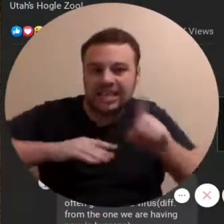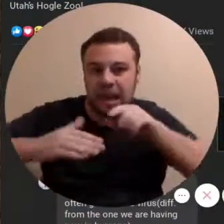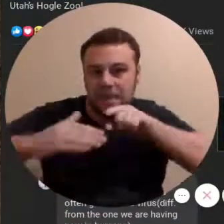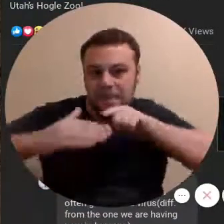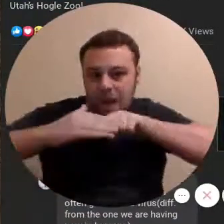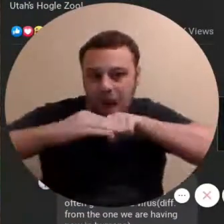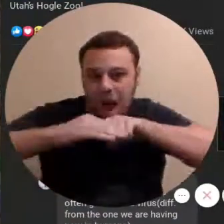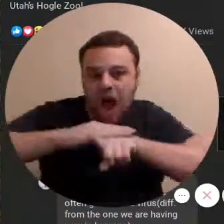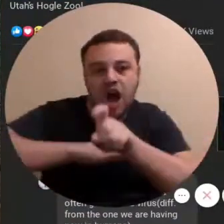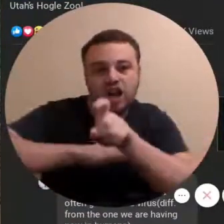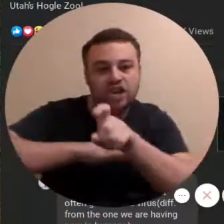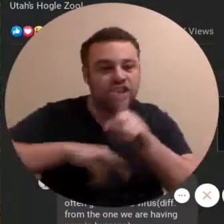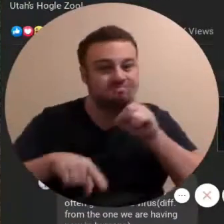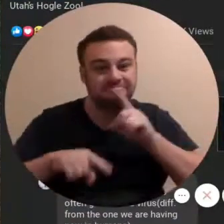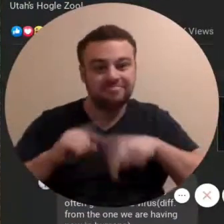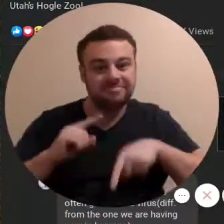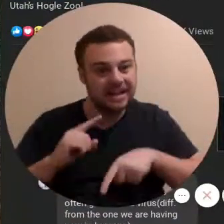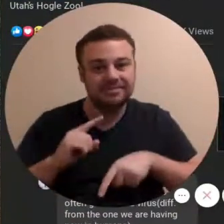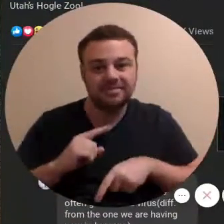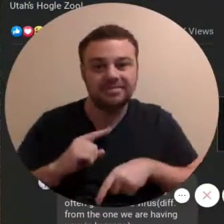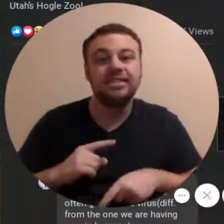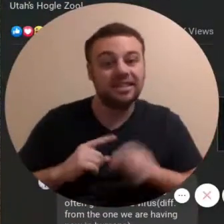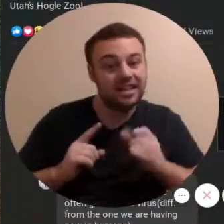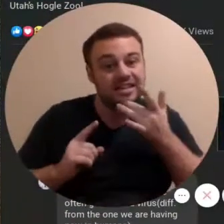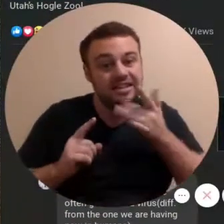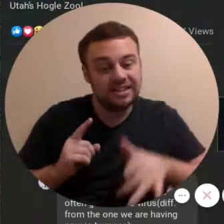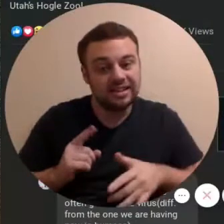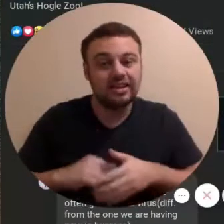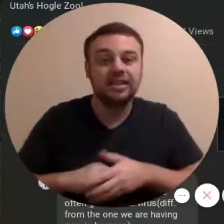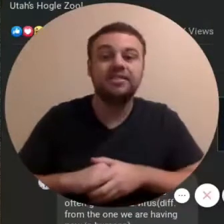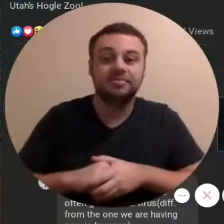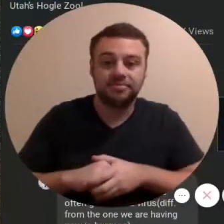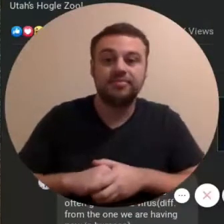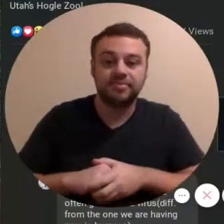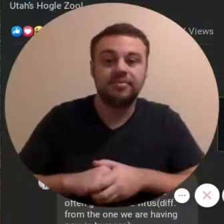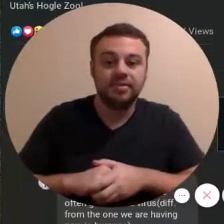"hot grass". So that helps as well. That helps digging and for them to not climb